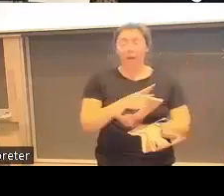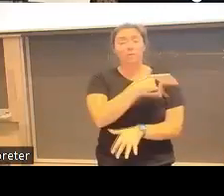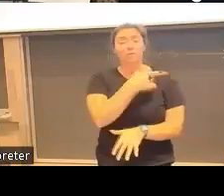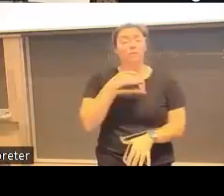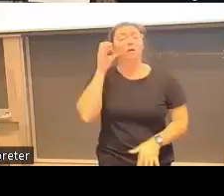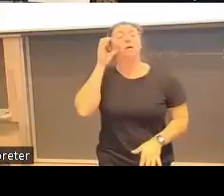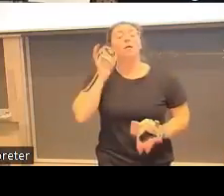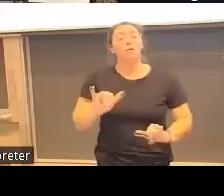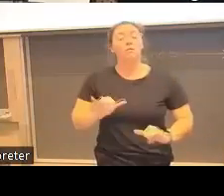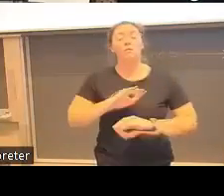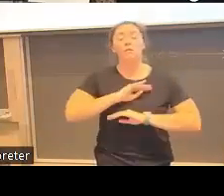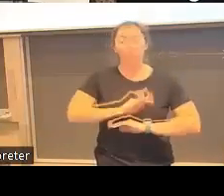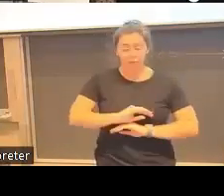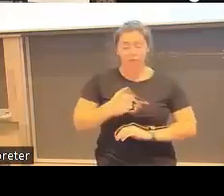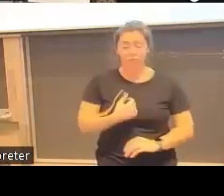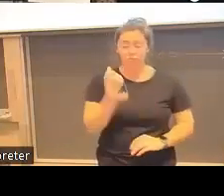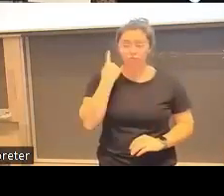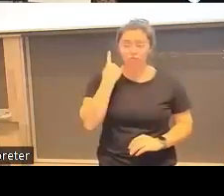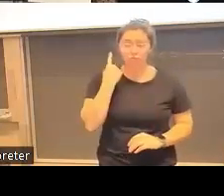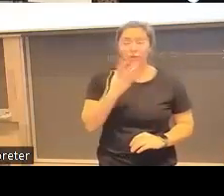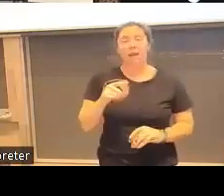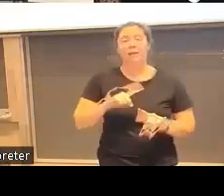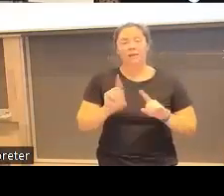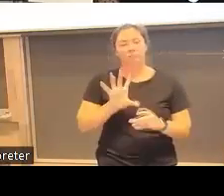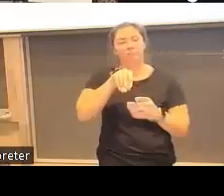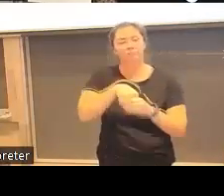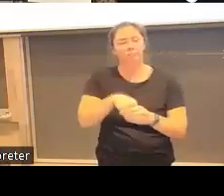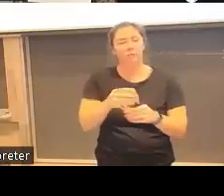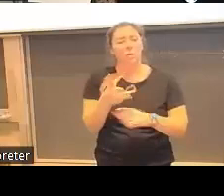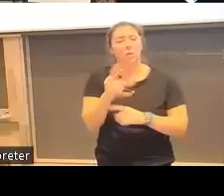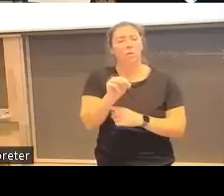and understood and are able to differently participate in their own treatment planning